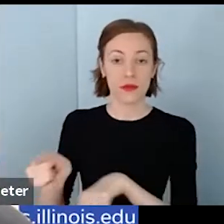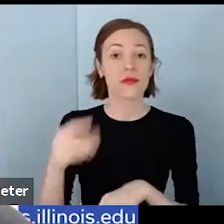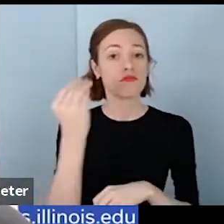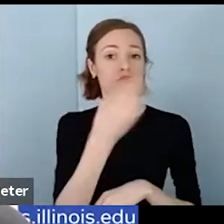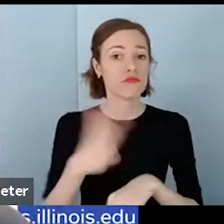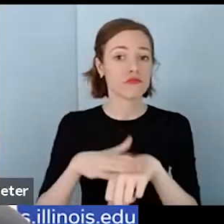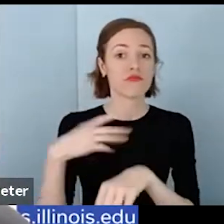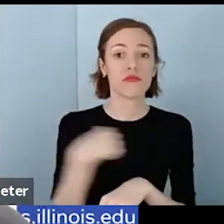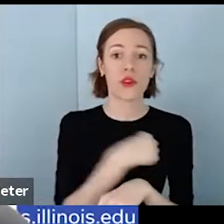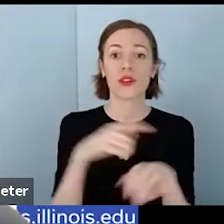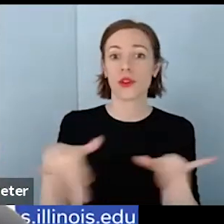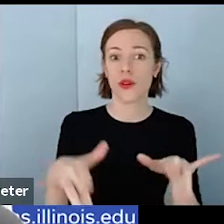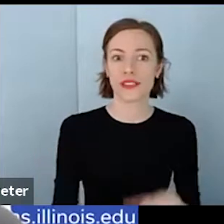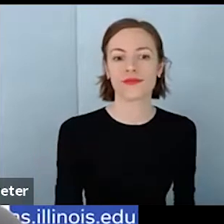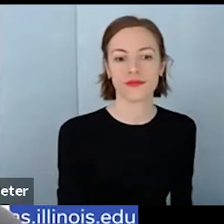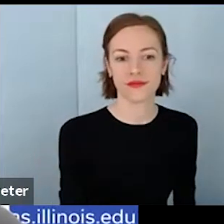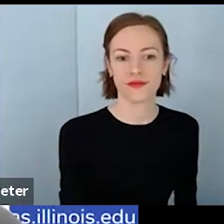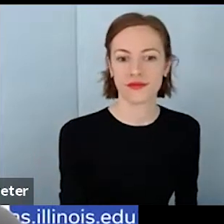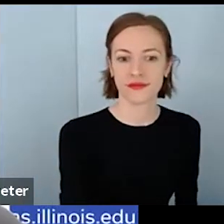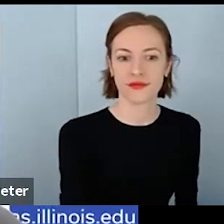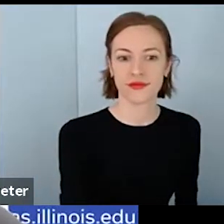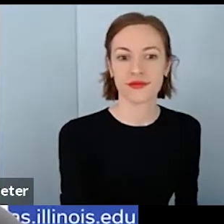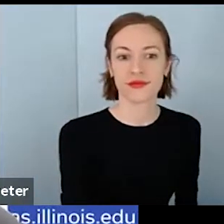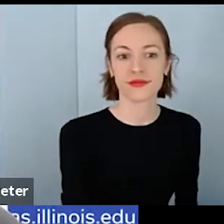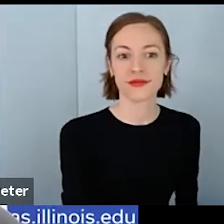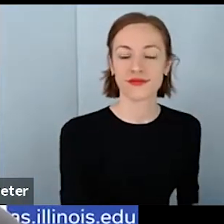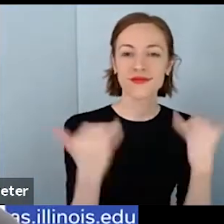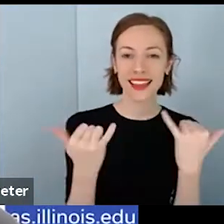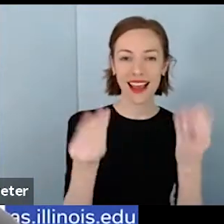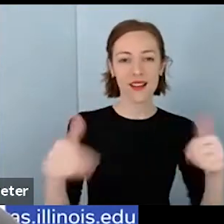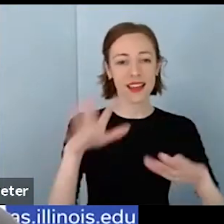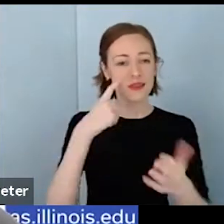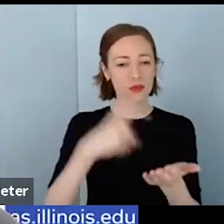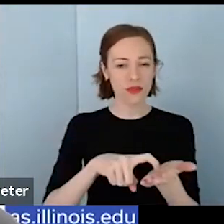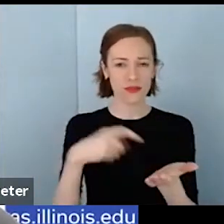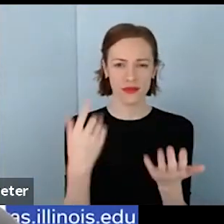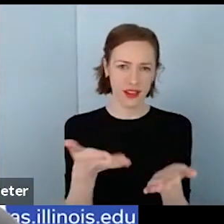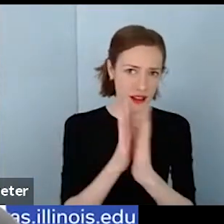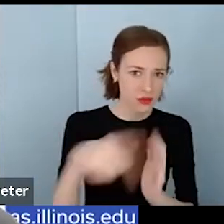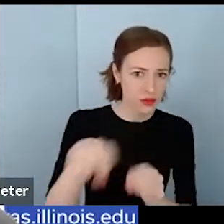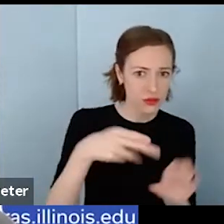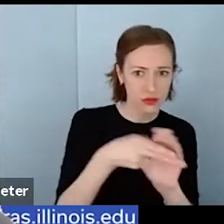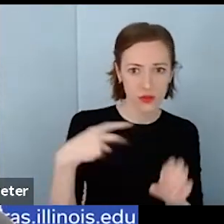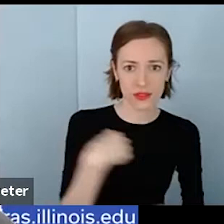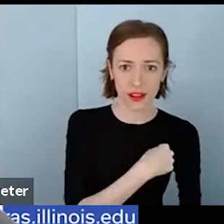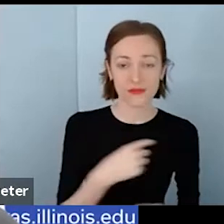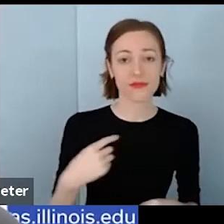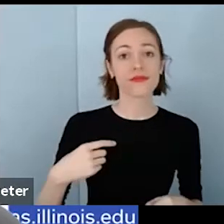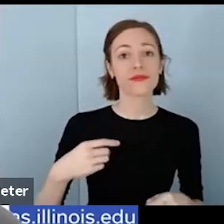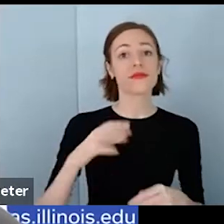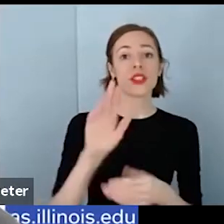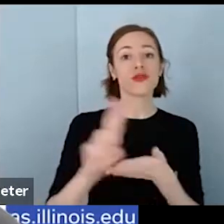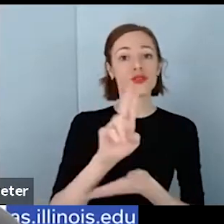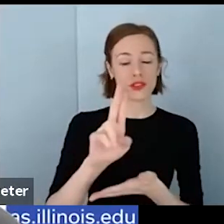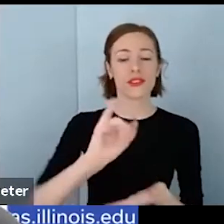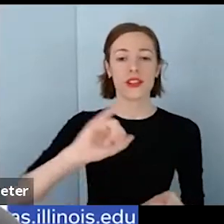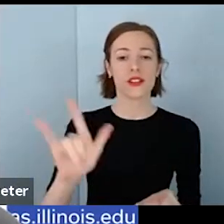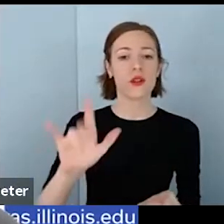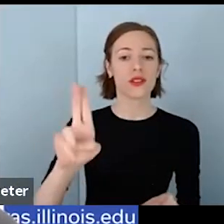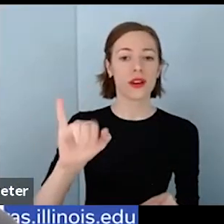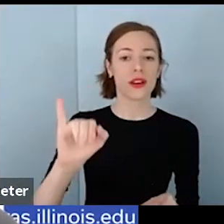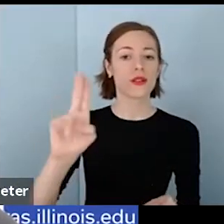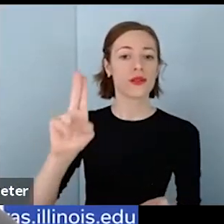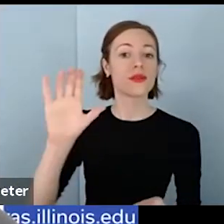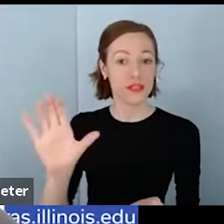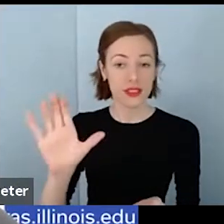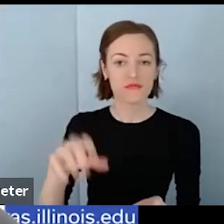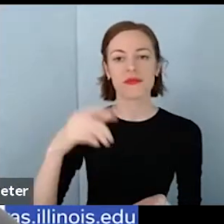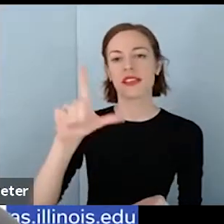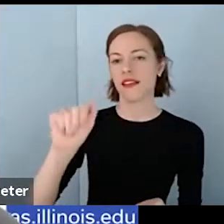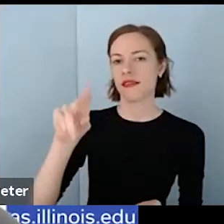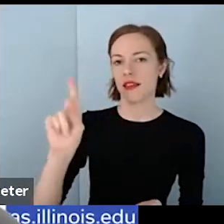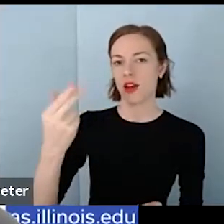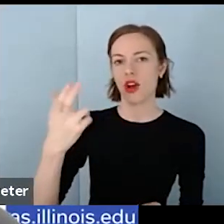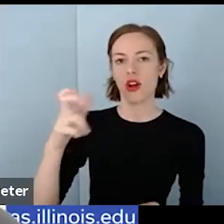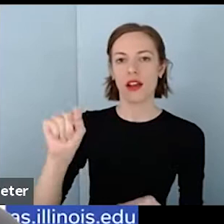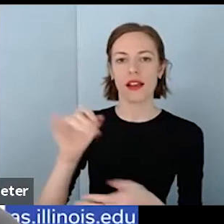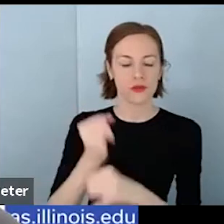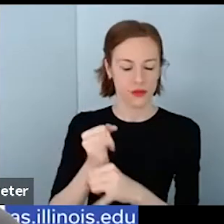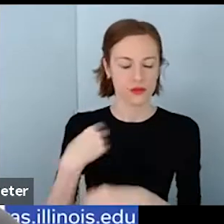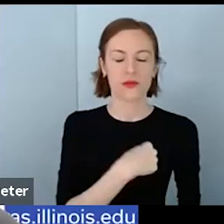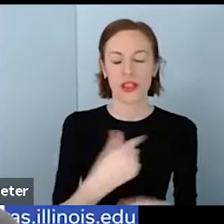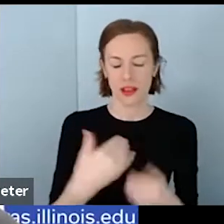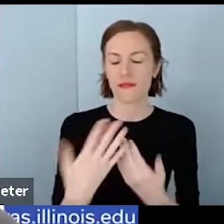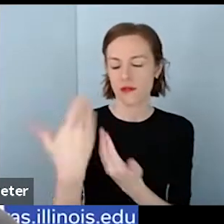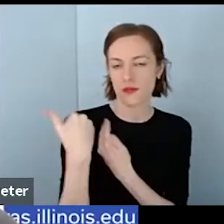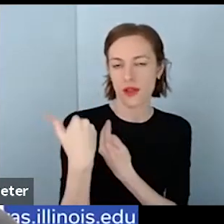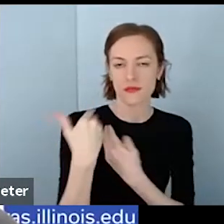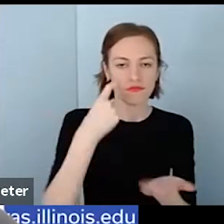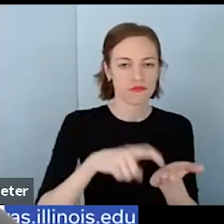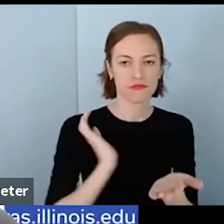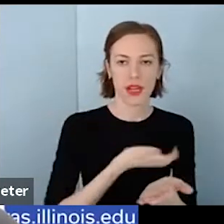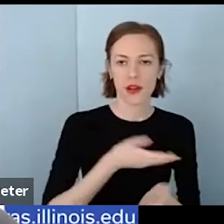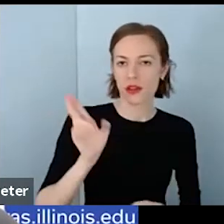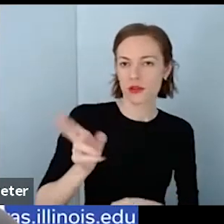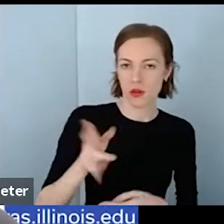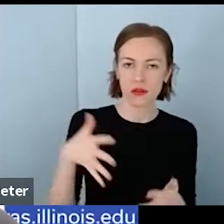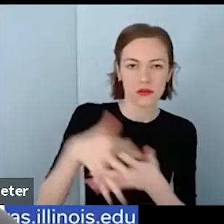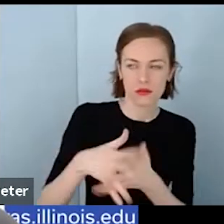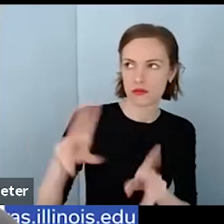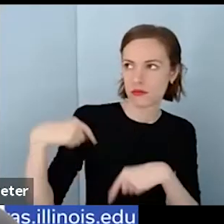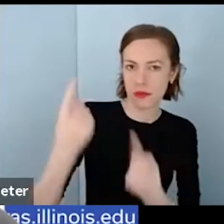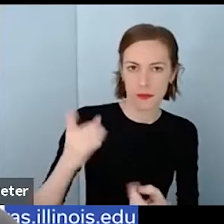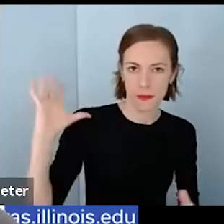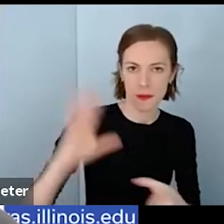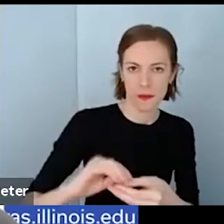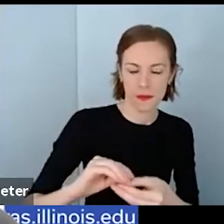I'd like to now ask you to join me in a land acknowledgement. As a land grant institution, the University of Illinois at Urbana Champaign has a responsibility to acknowledge the historical context in which it exists, and the exclusions and erasures of